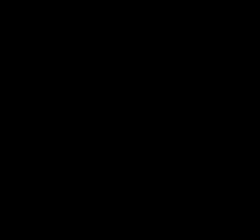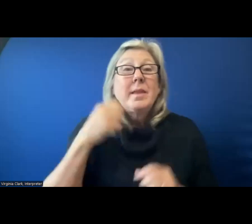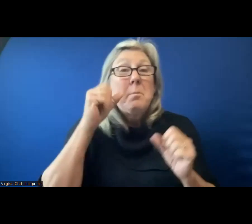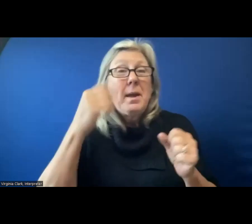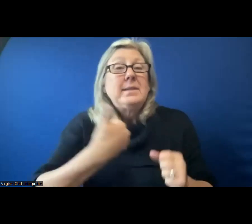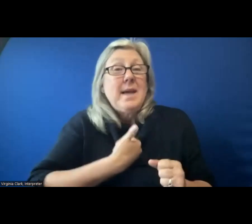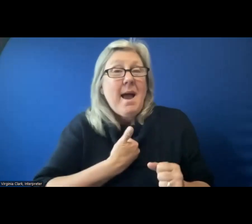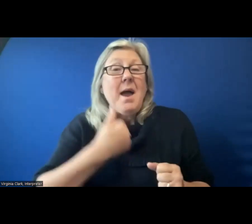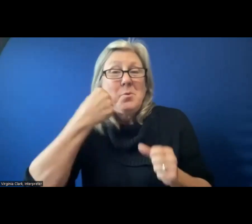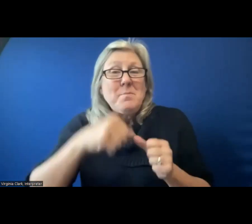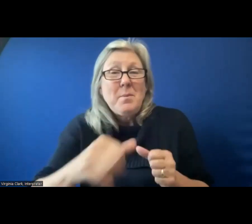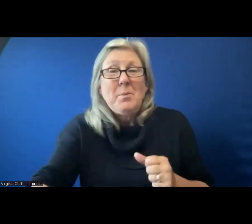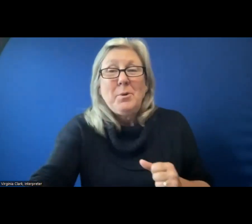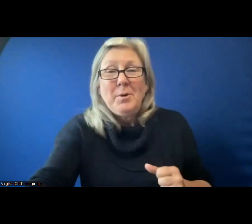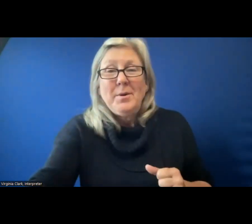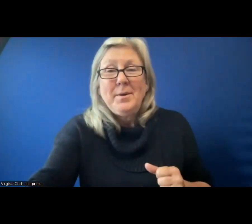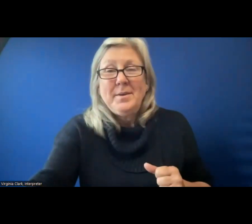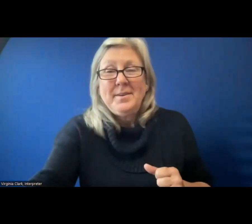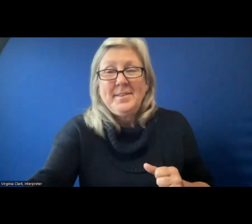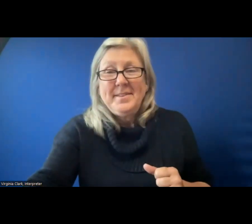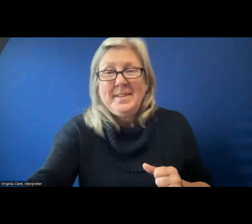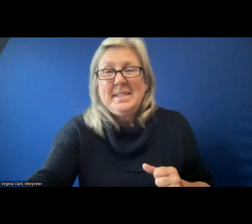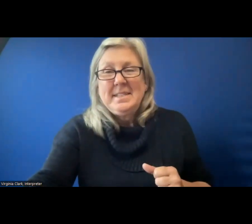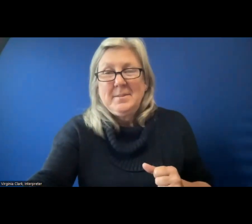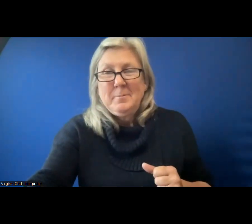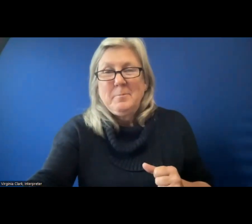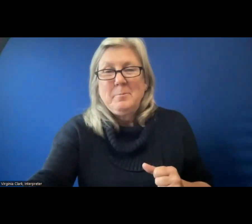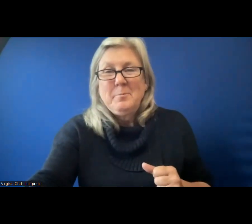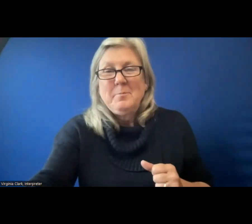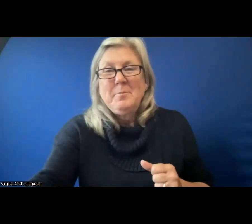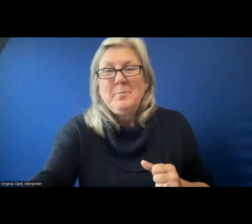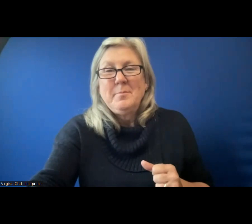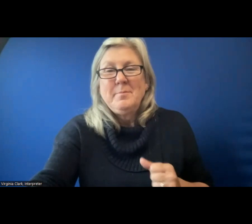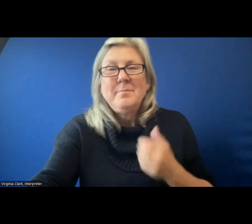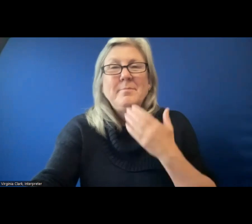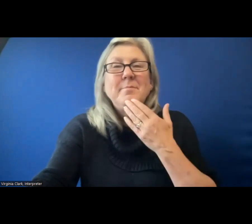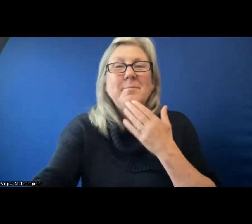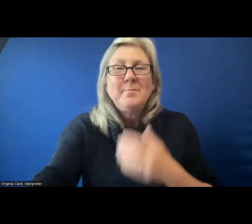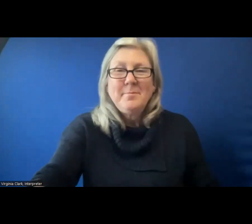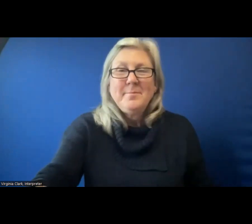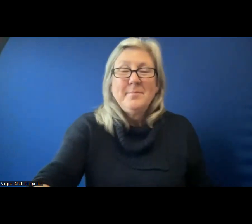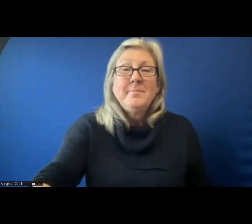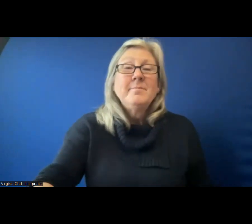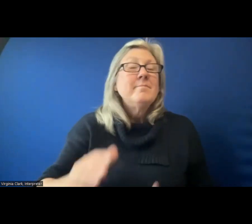I'm amazed I remembered. >> Recording in progress.